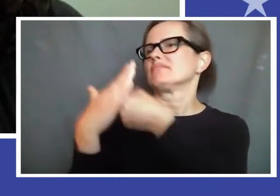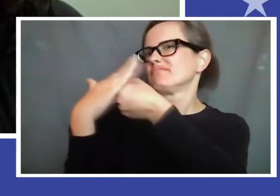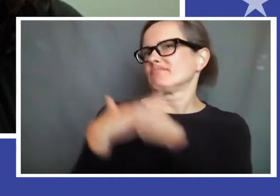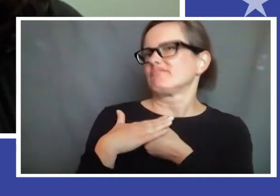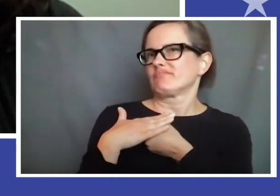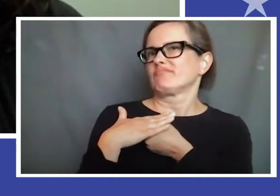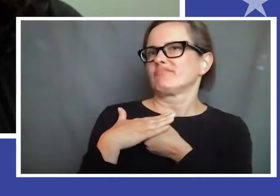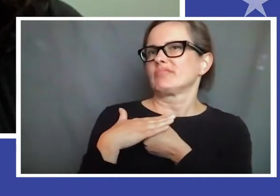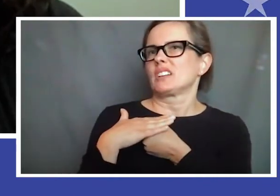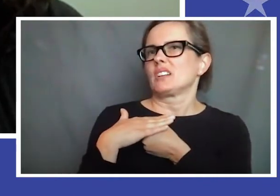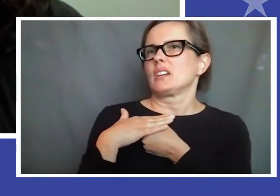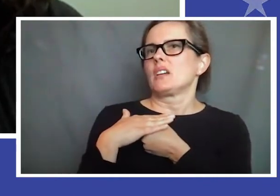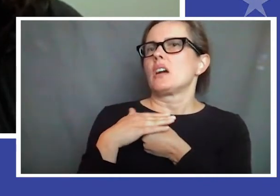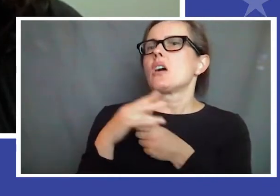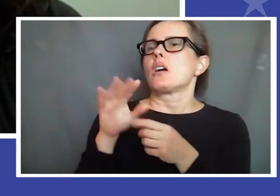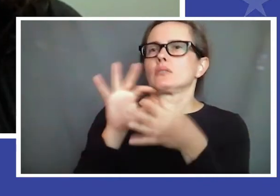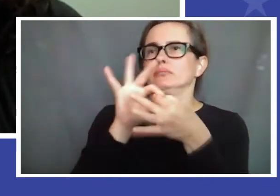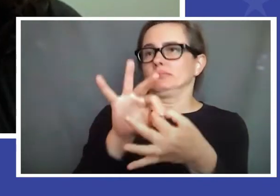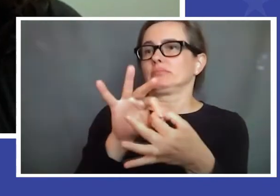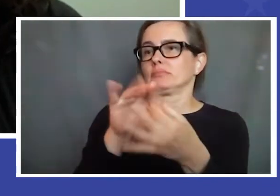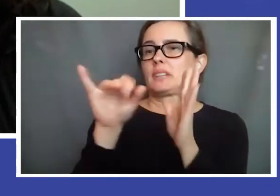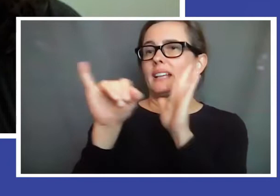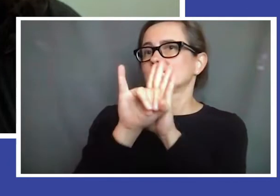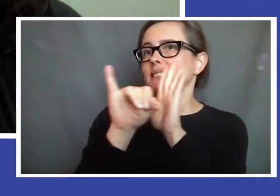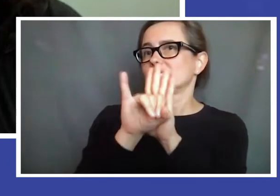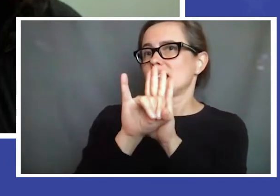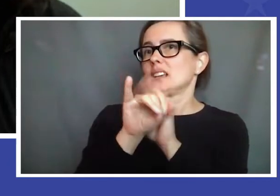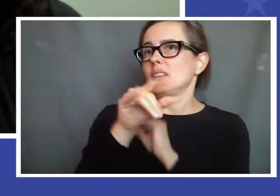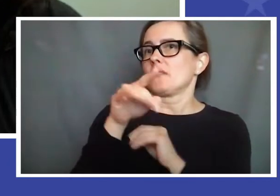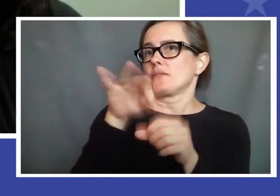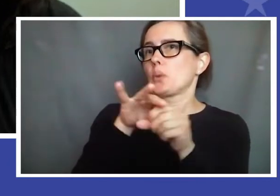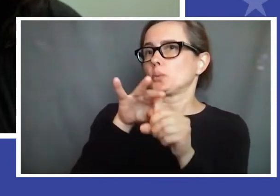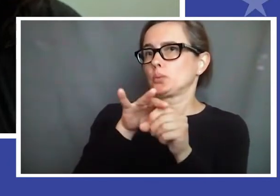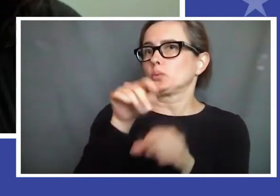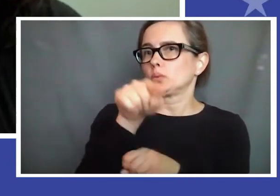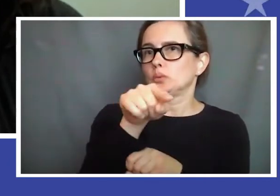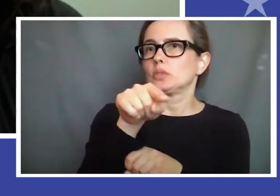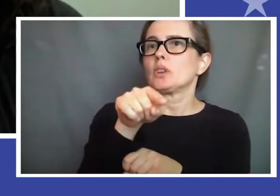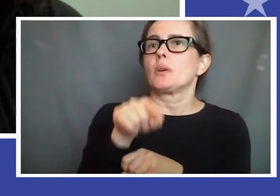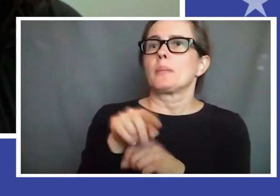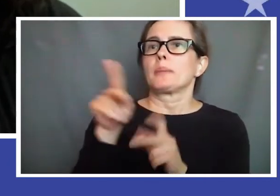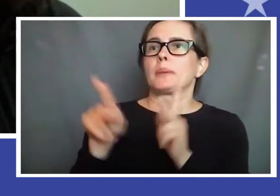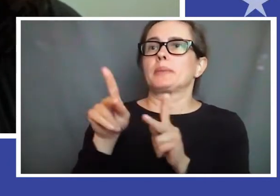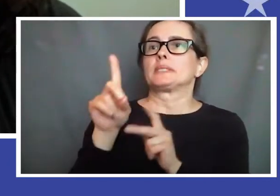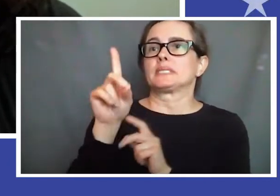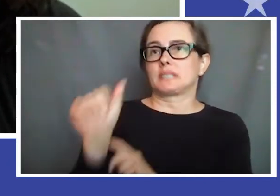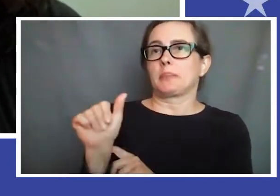in a couple of ways when it comes to voter ID laws. One, people with disabilities are overrepresented among other populations